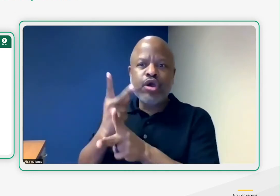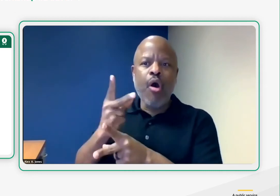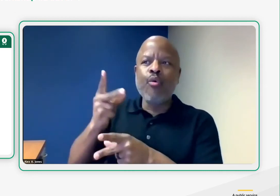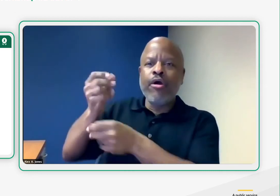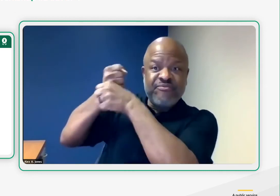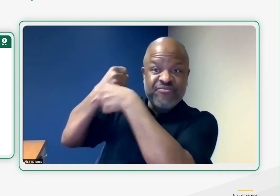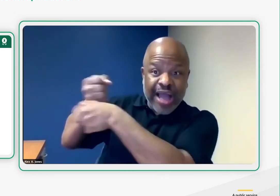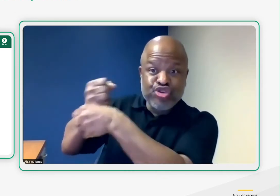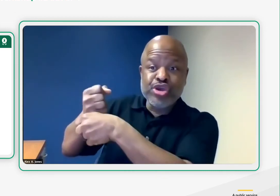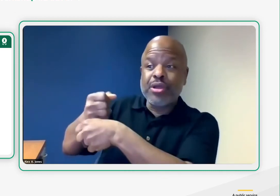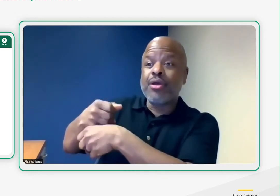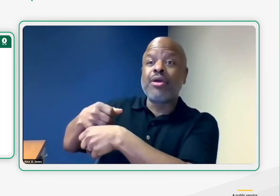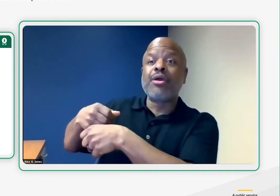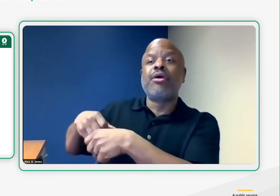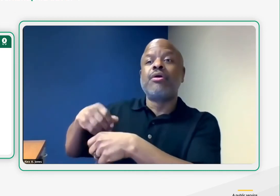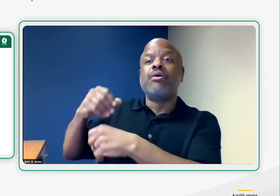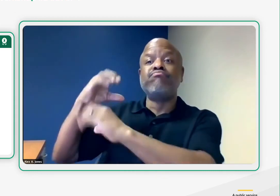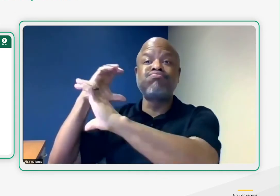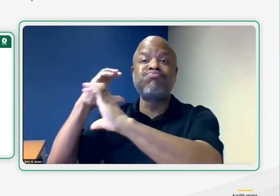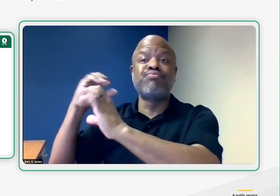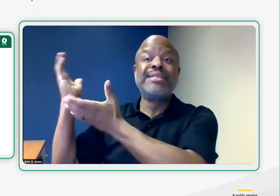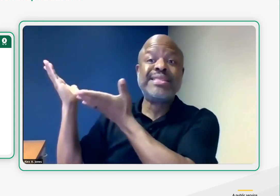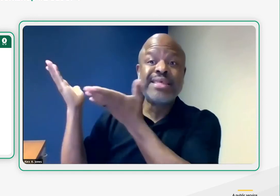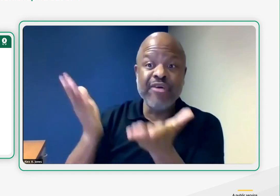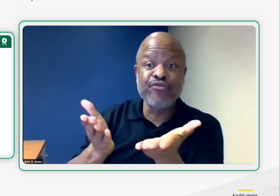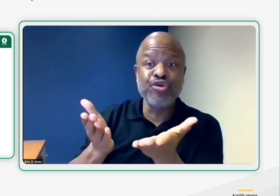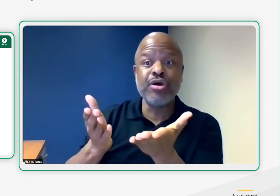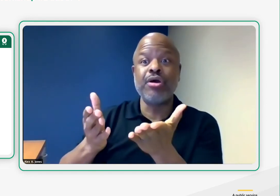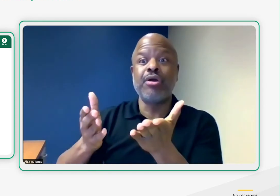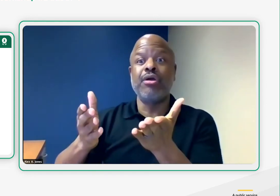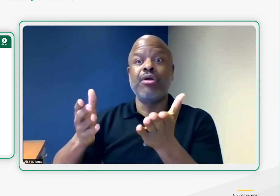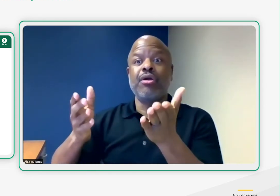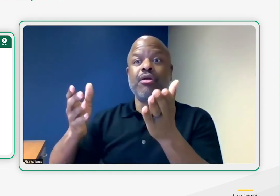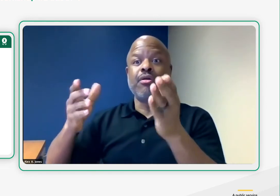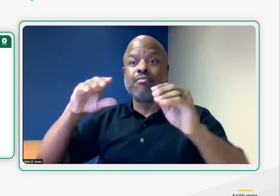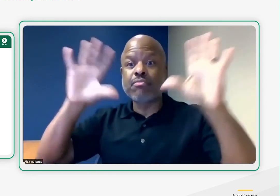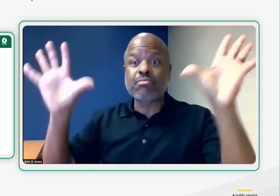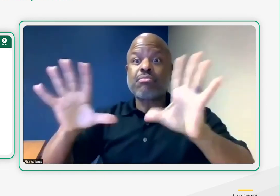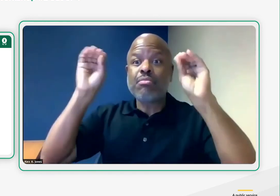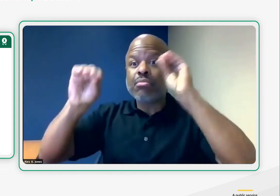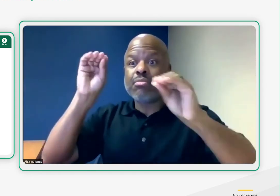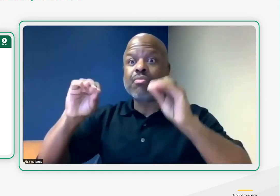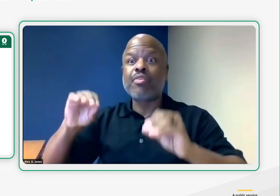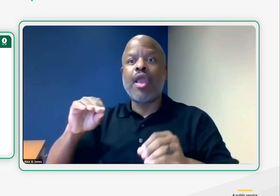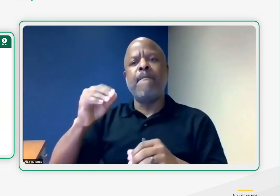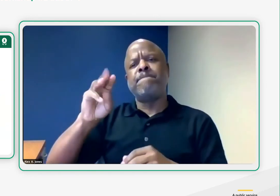So, we recognize that the factory is sending this type of clothing in hoards.